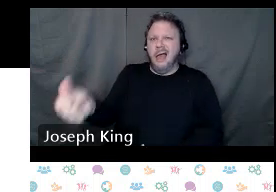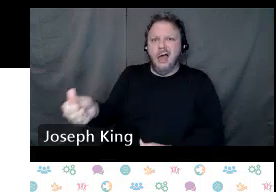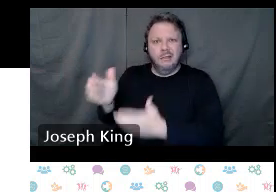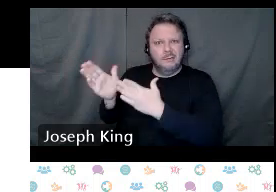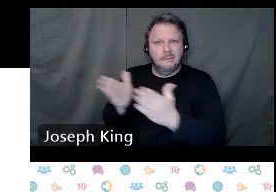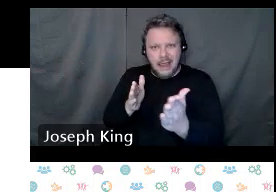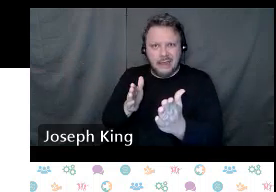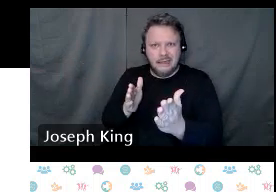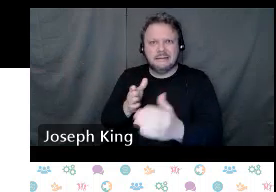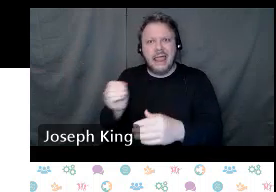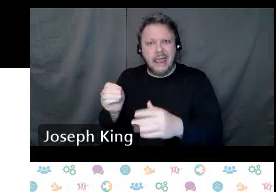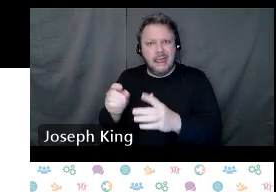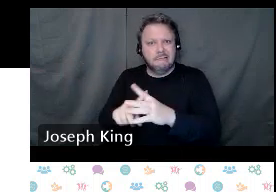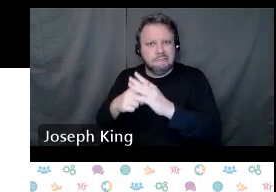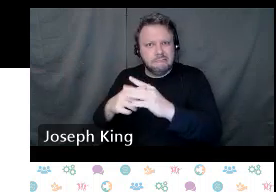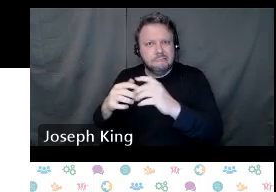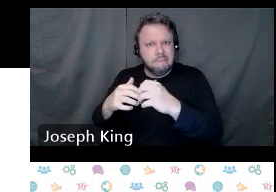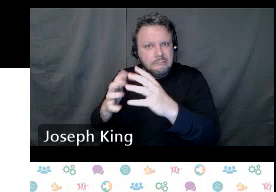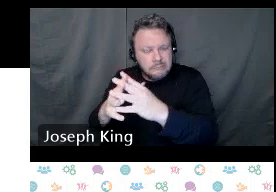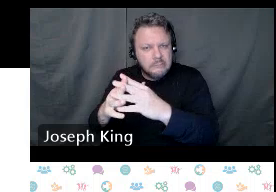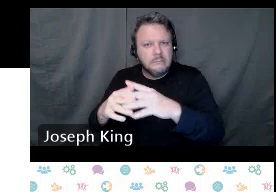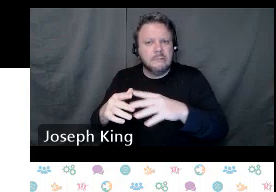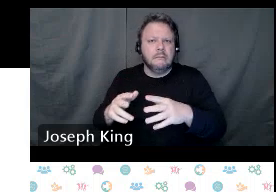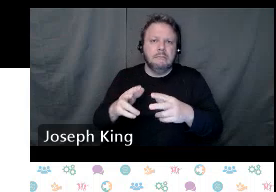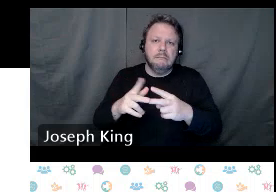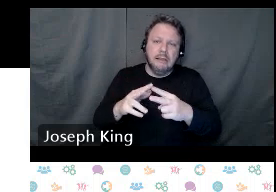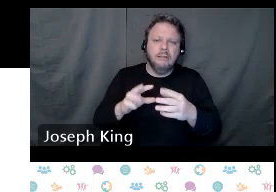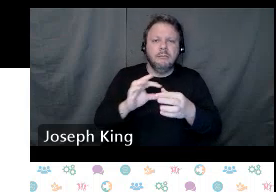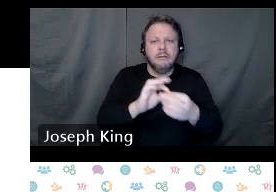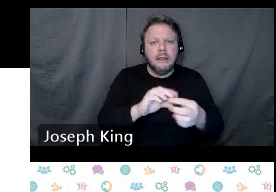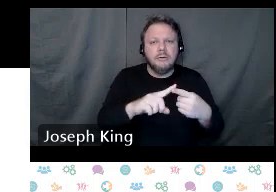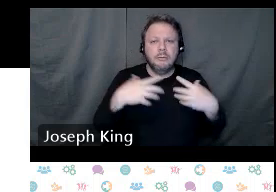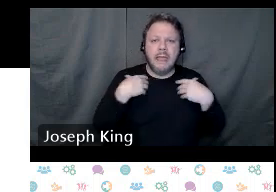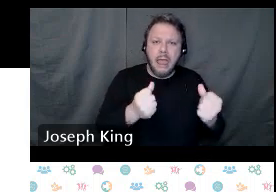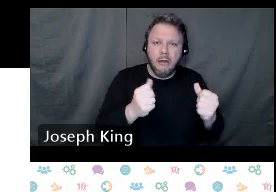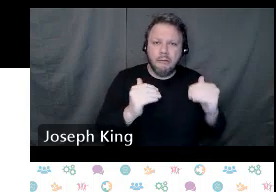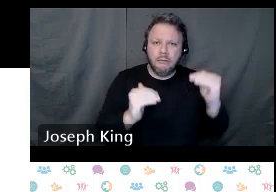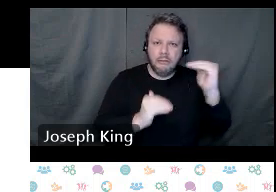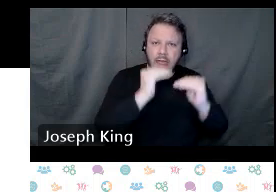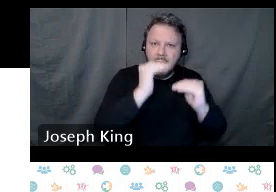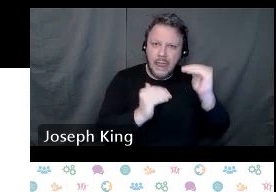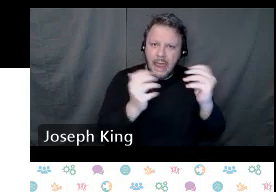existing plans and initiatives, whether related to HealthEquity disaster